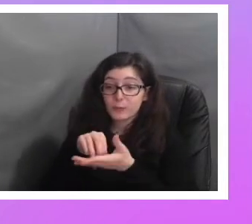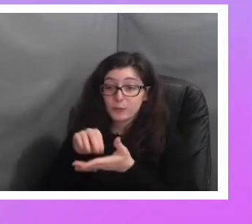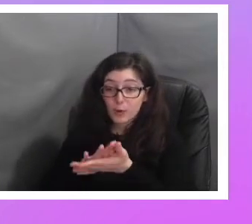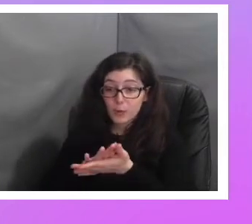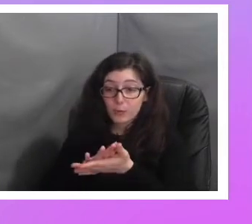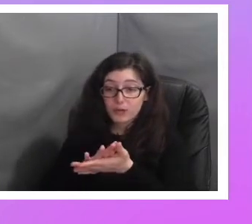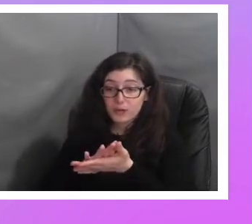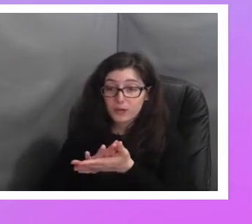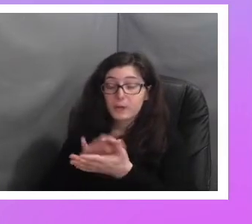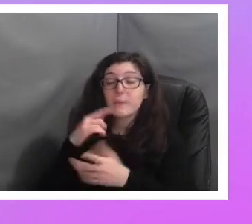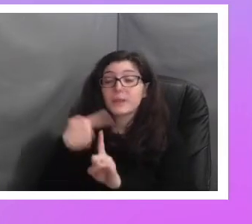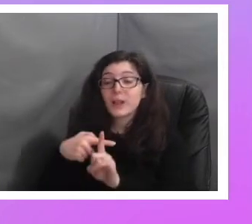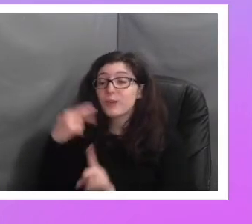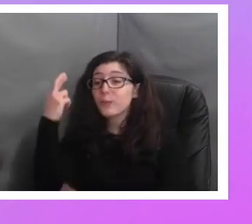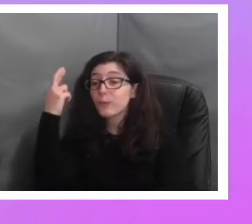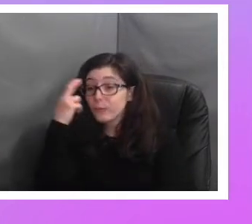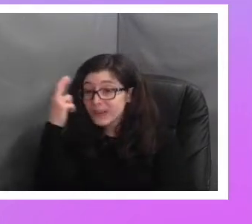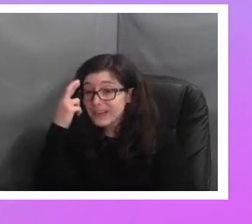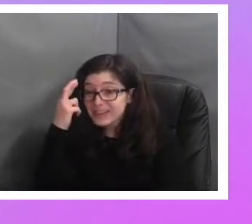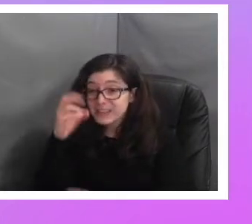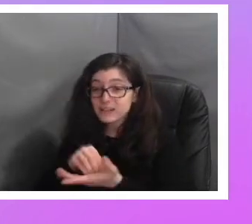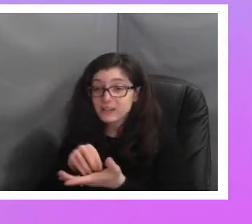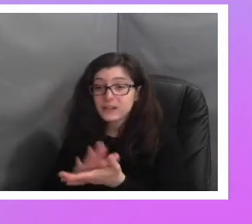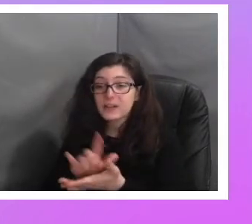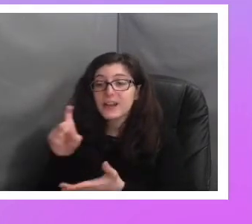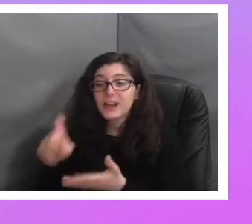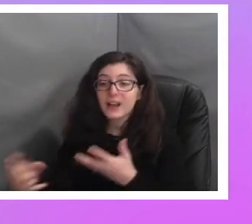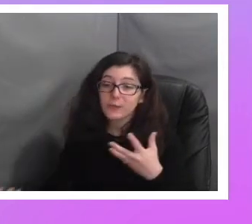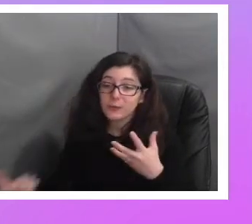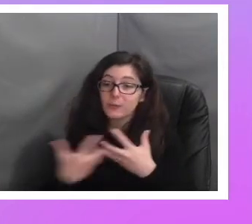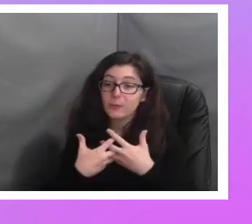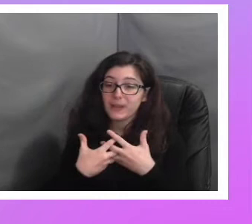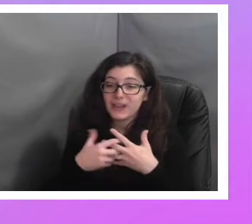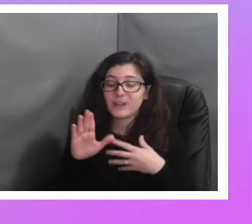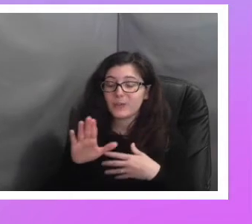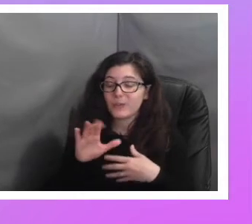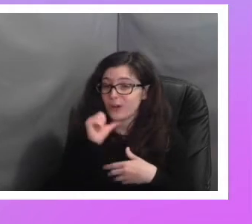because those are going to have to meet your undue burden or fundamental alteration standard,